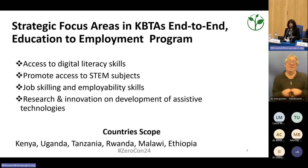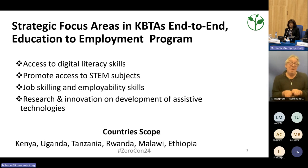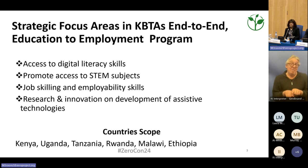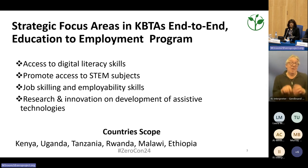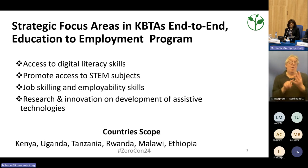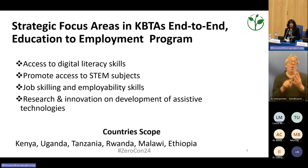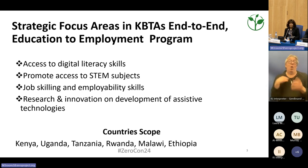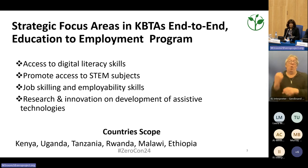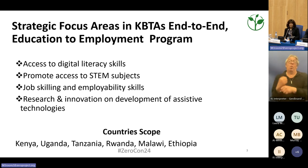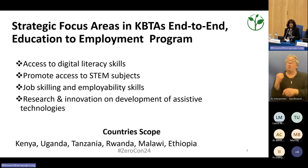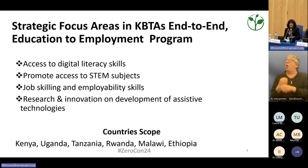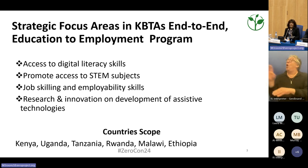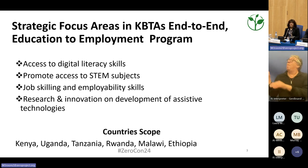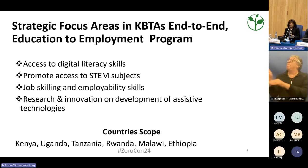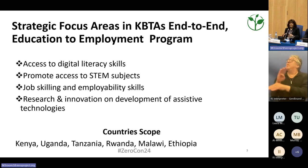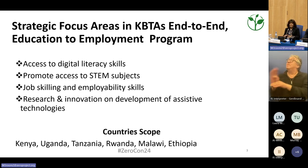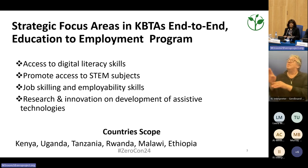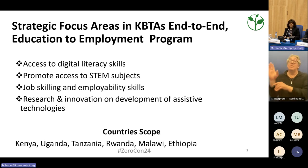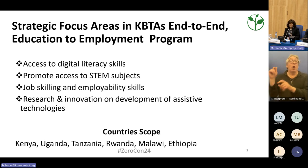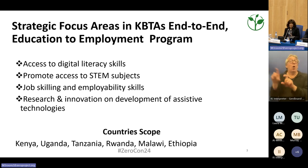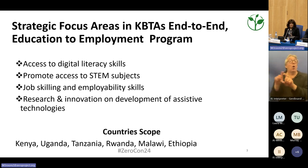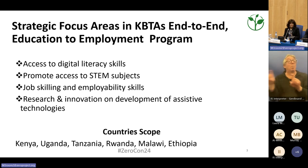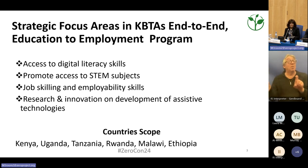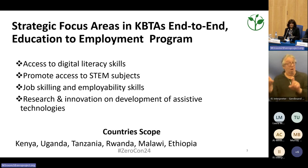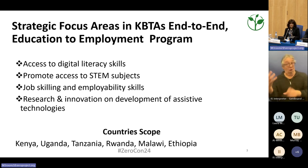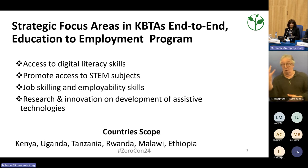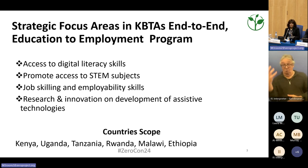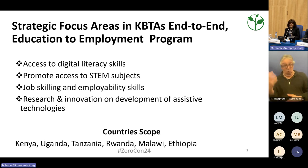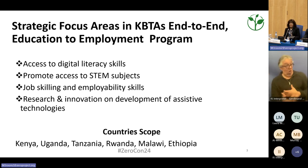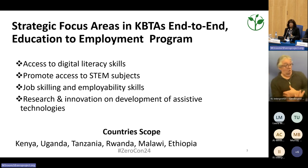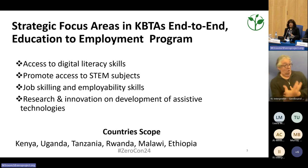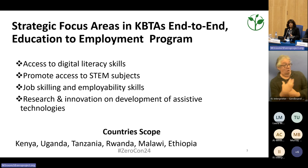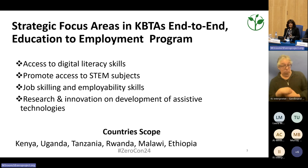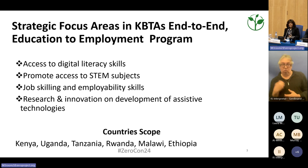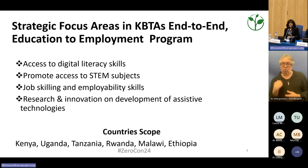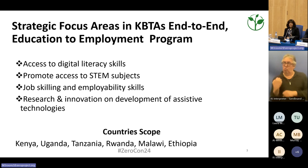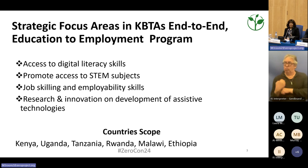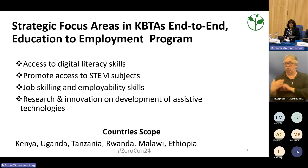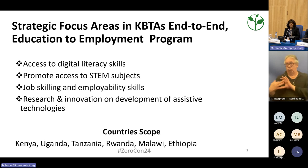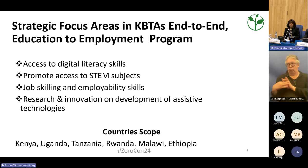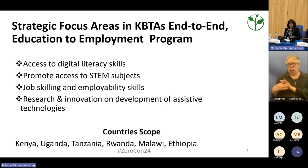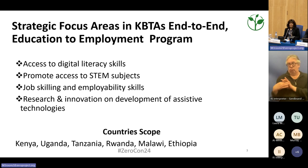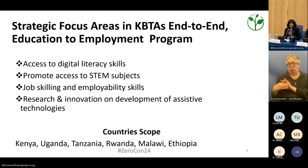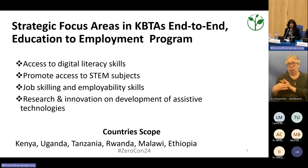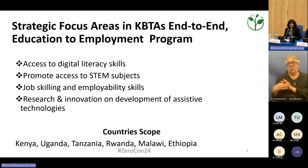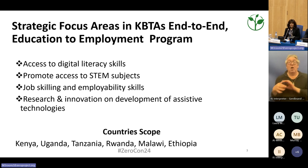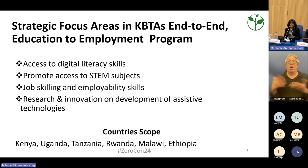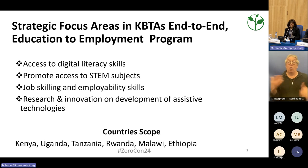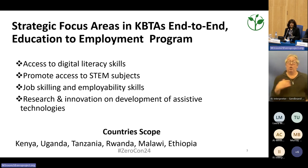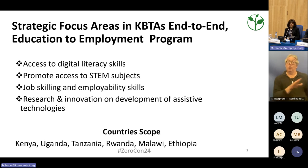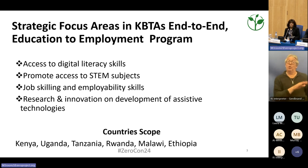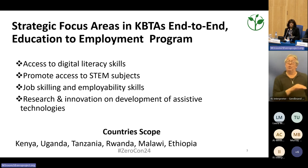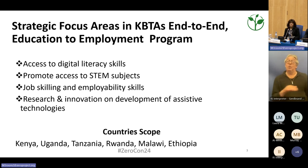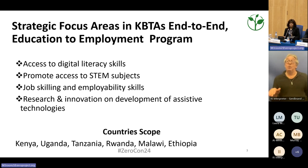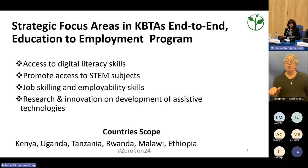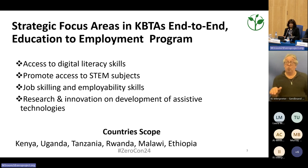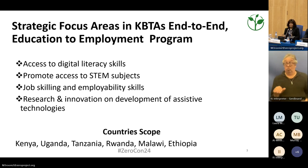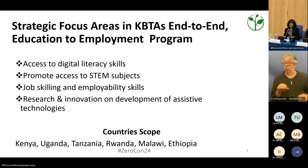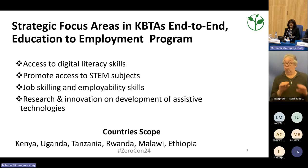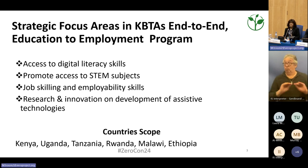wish to become inclusive and create a symbiotic relationship by placing our trained graduates as